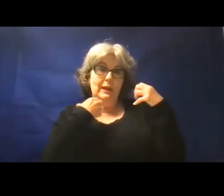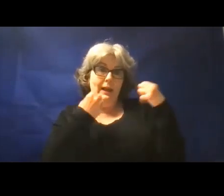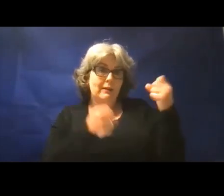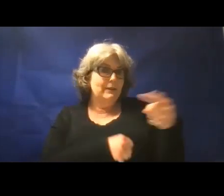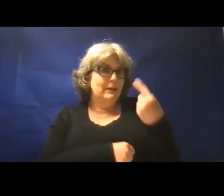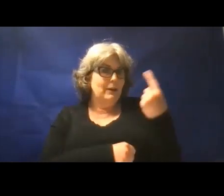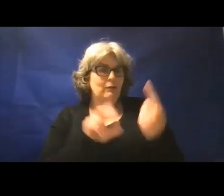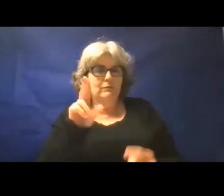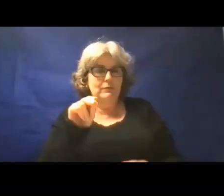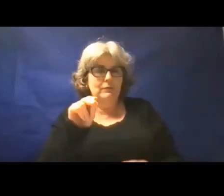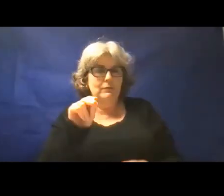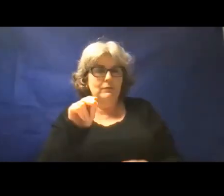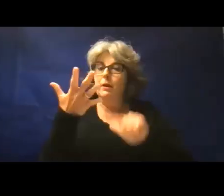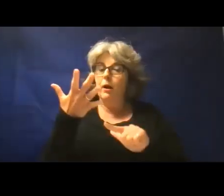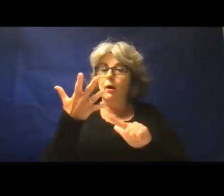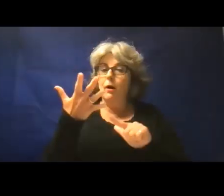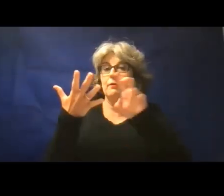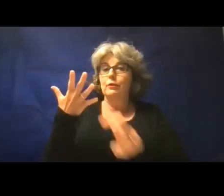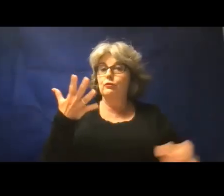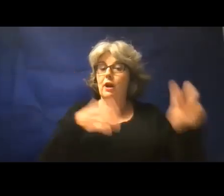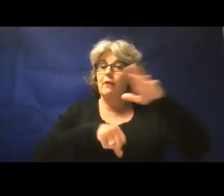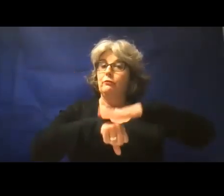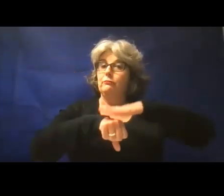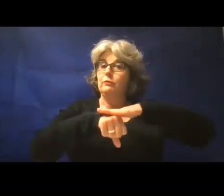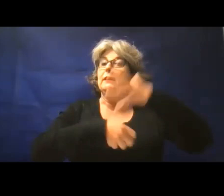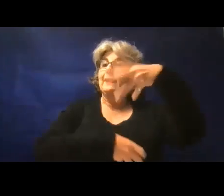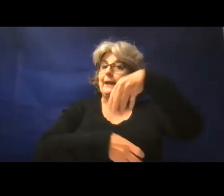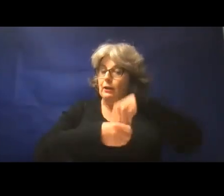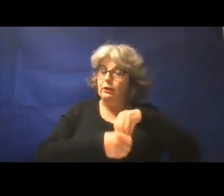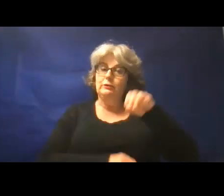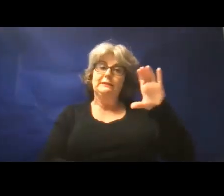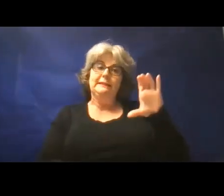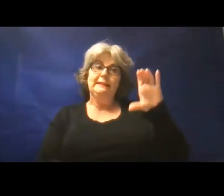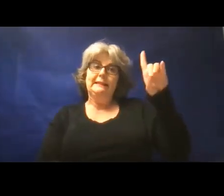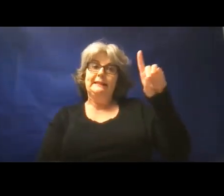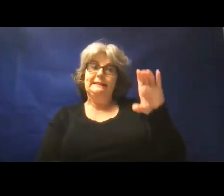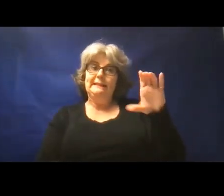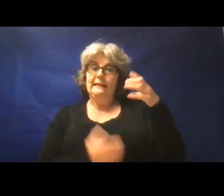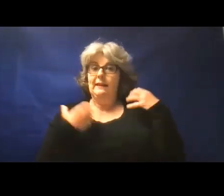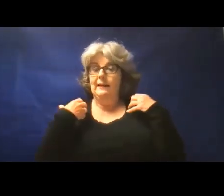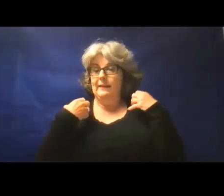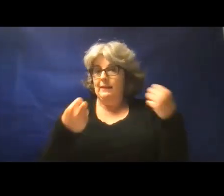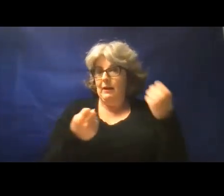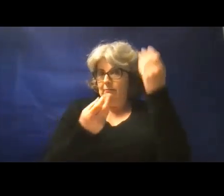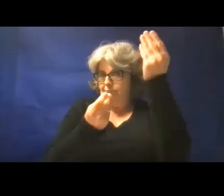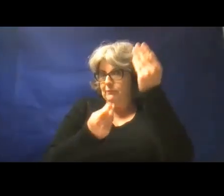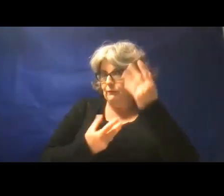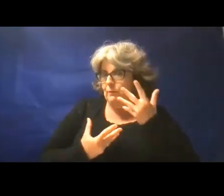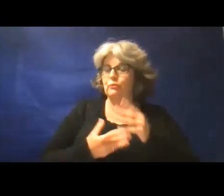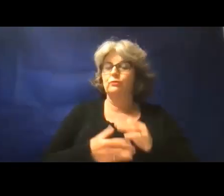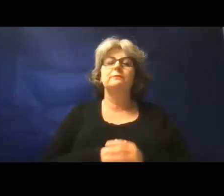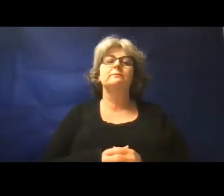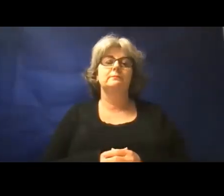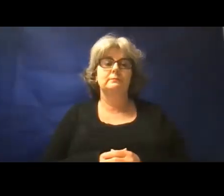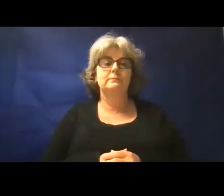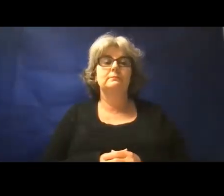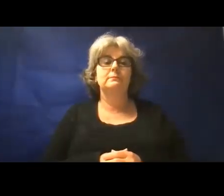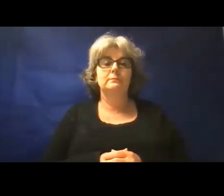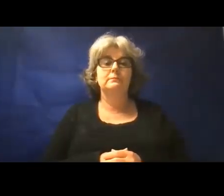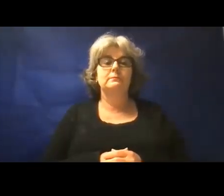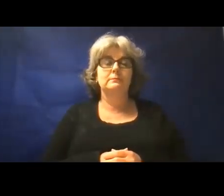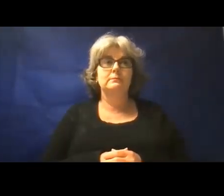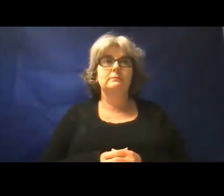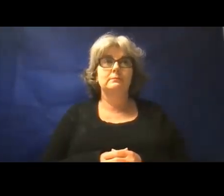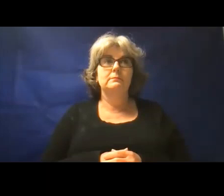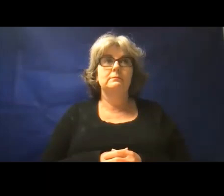of the travel advisories do include CDC's travel health note and while that does mean that there